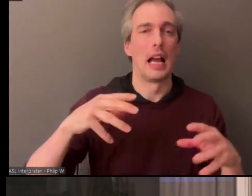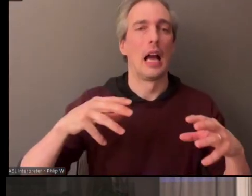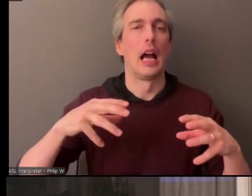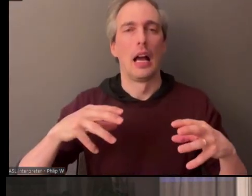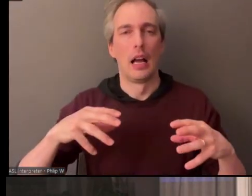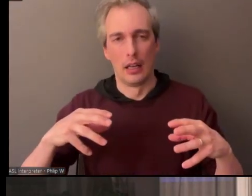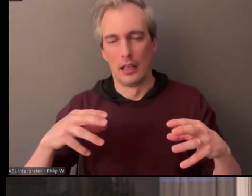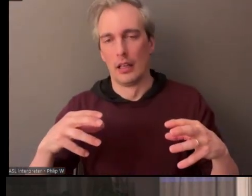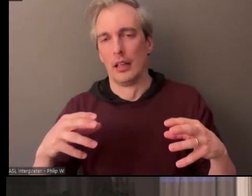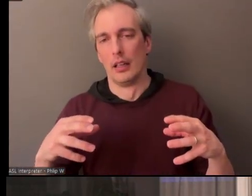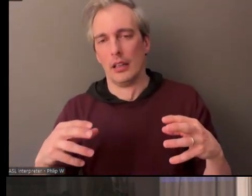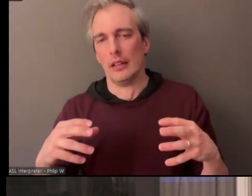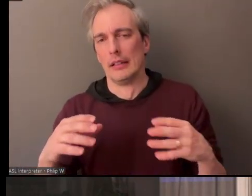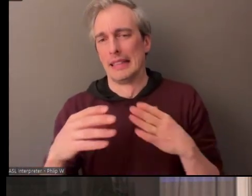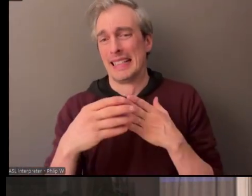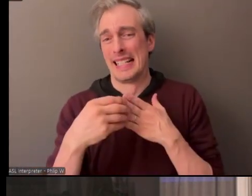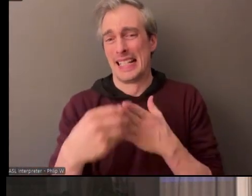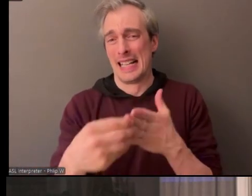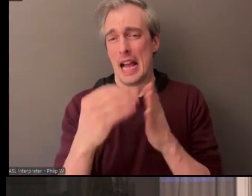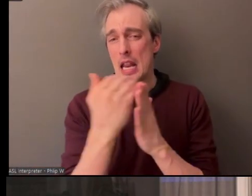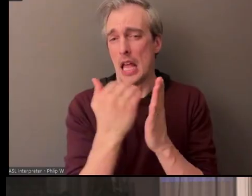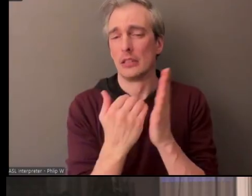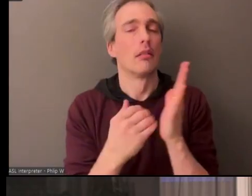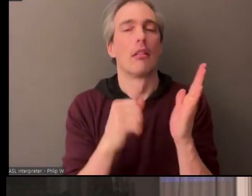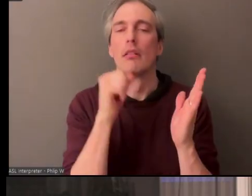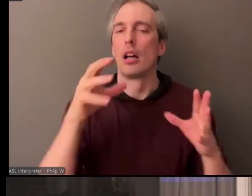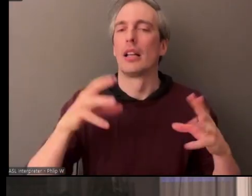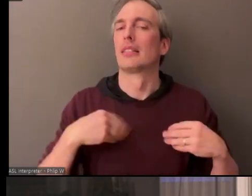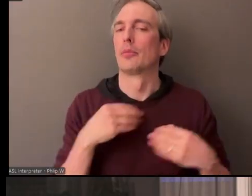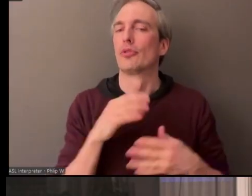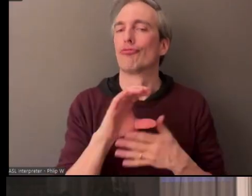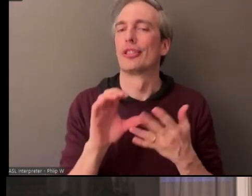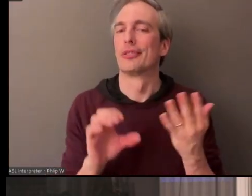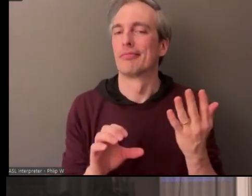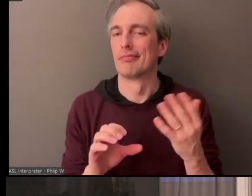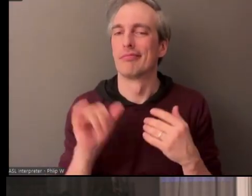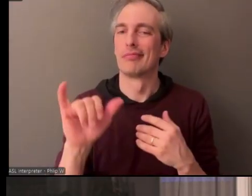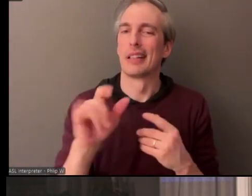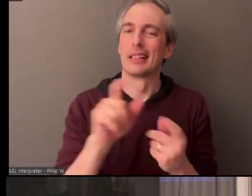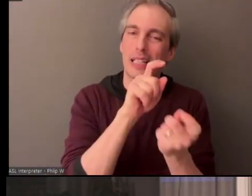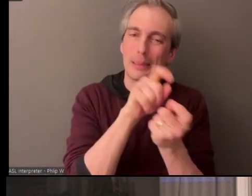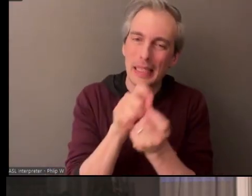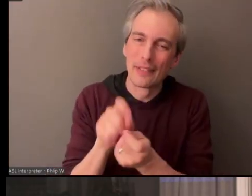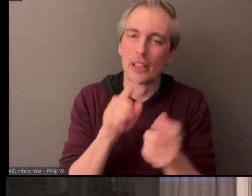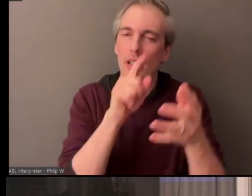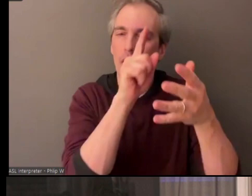It's a specification of abstracted principles. In the form of success criteria.